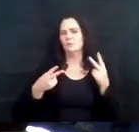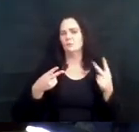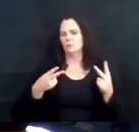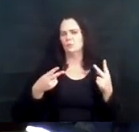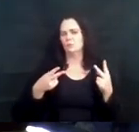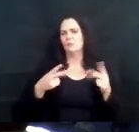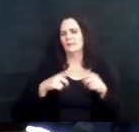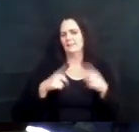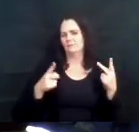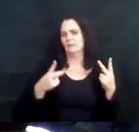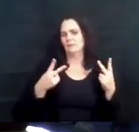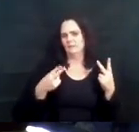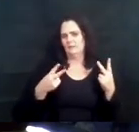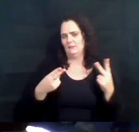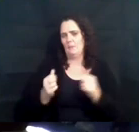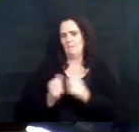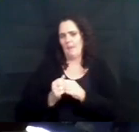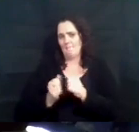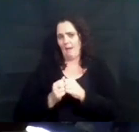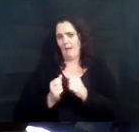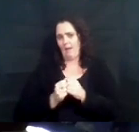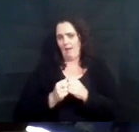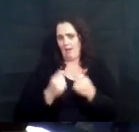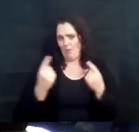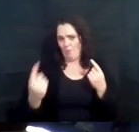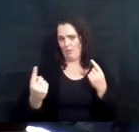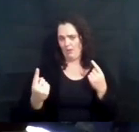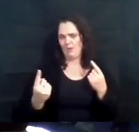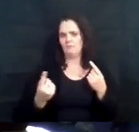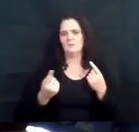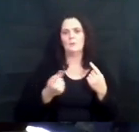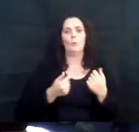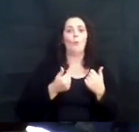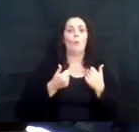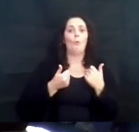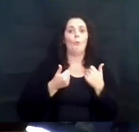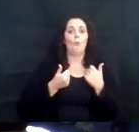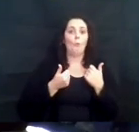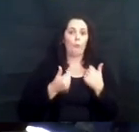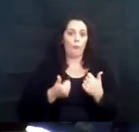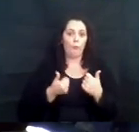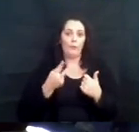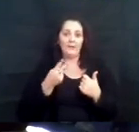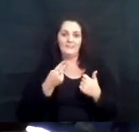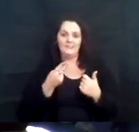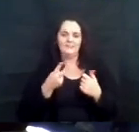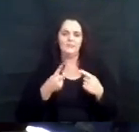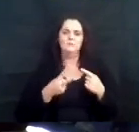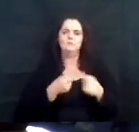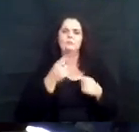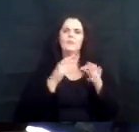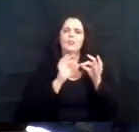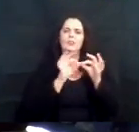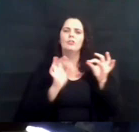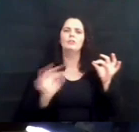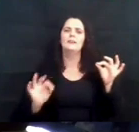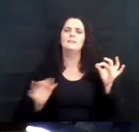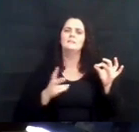scissors for cutting your paper and then if you've got a good pair of scissors, sewing scissors to use for cutting your thread, that's fine too.